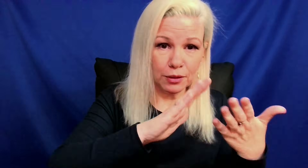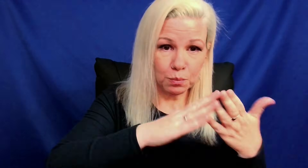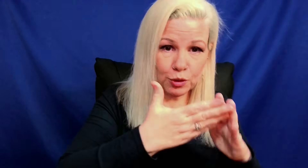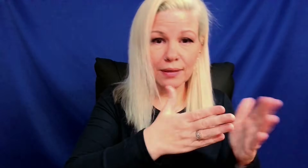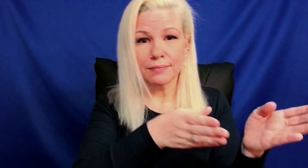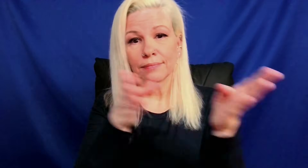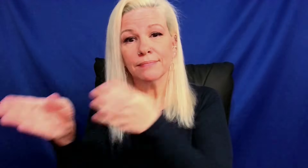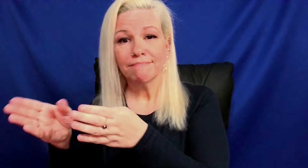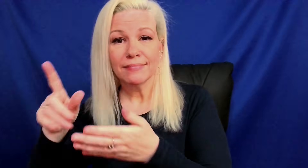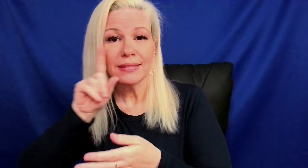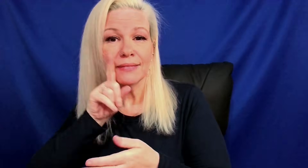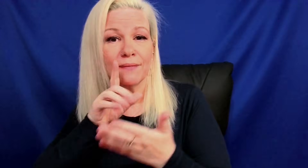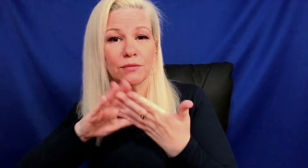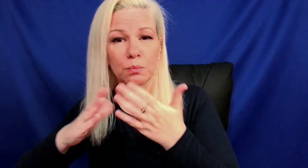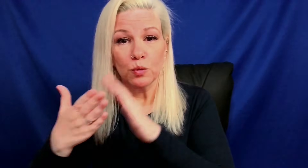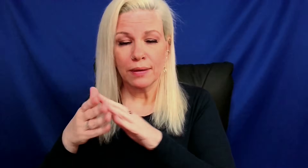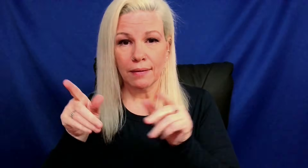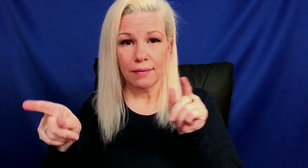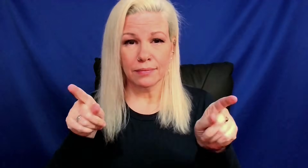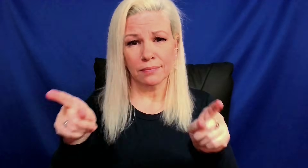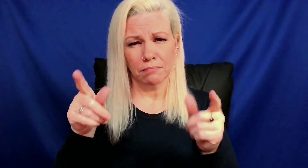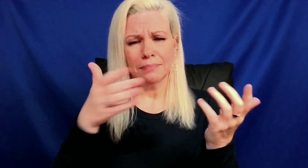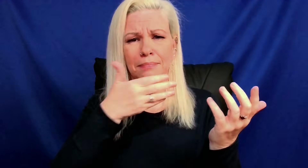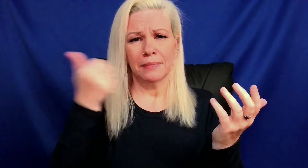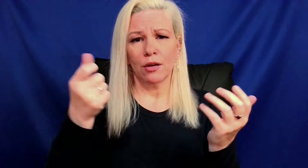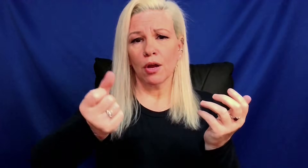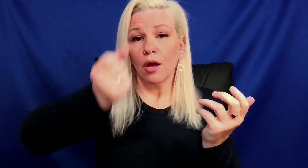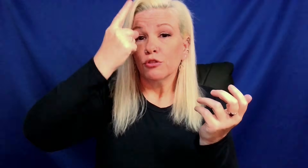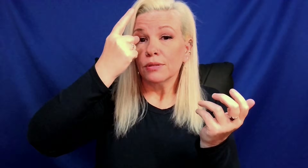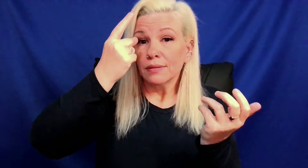what we should reasonably expect from our testing systems.